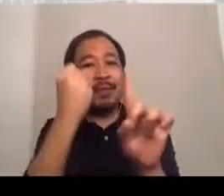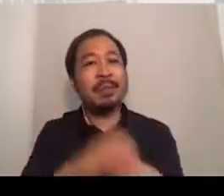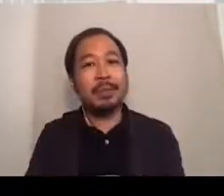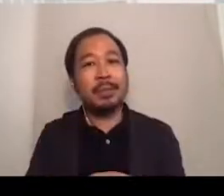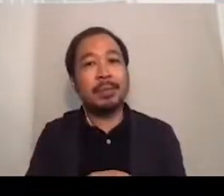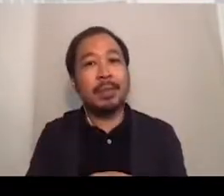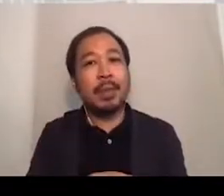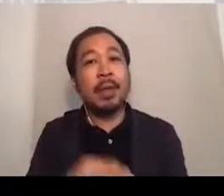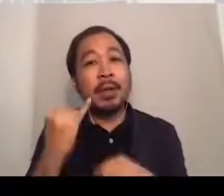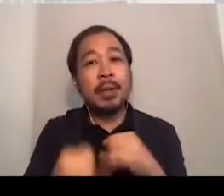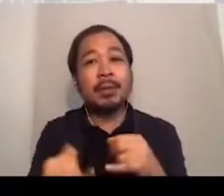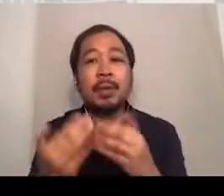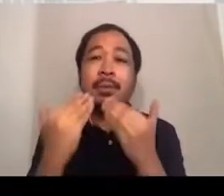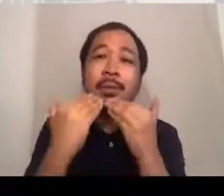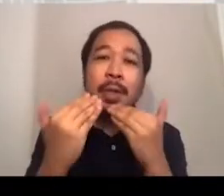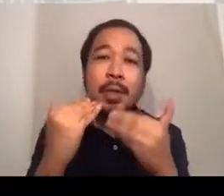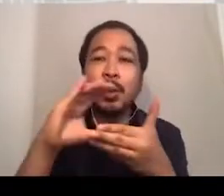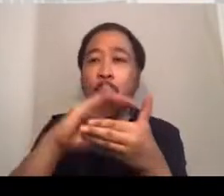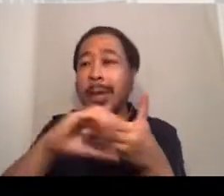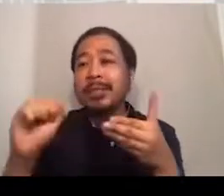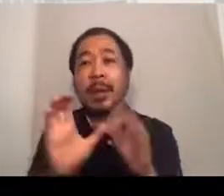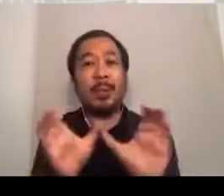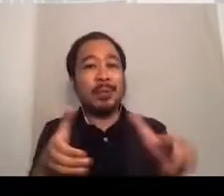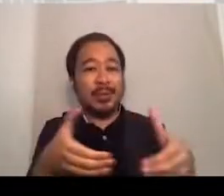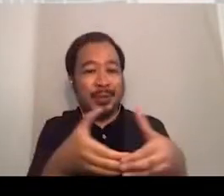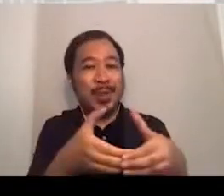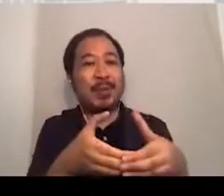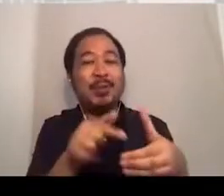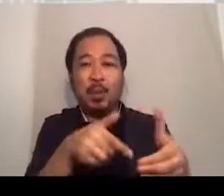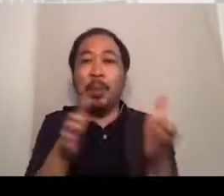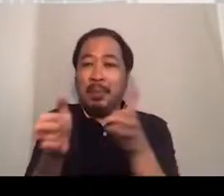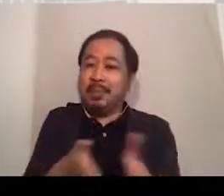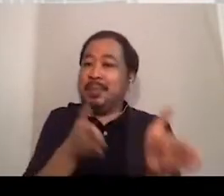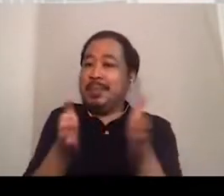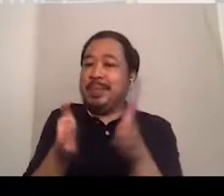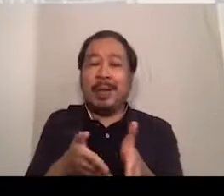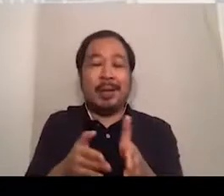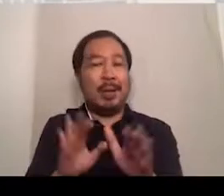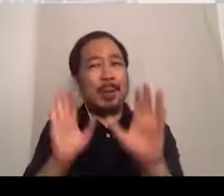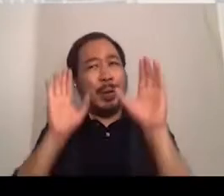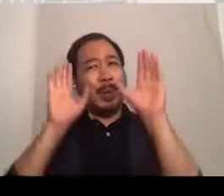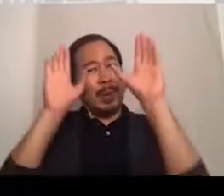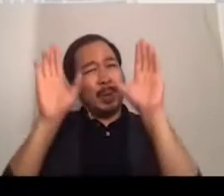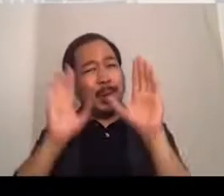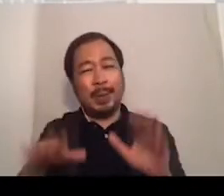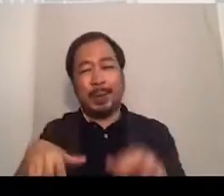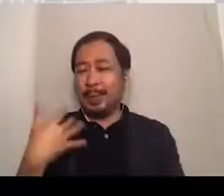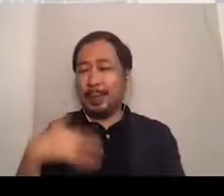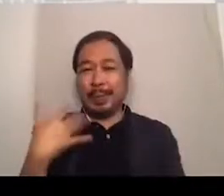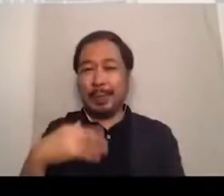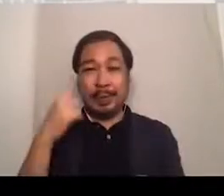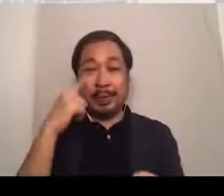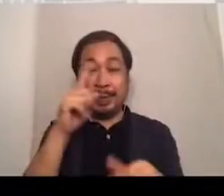The interpreters who have been magnificent. The technical team that has been trying so desperately to keep us going